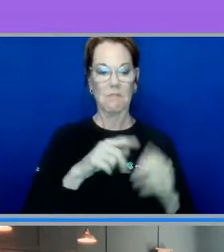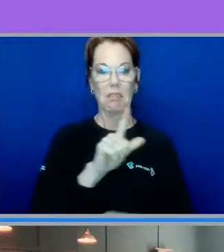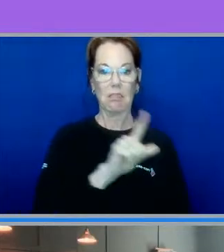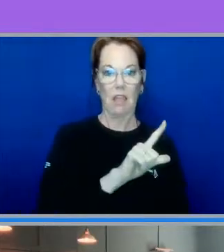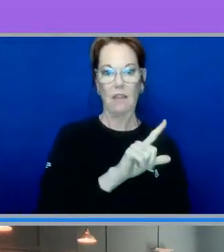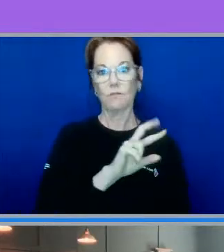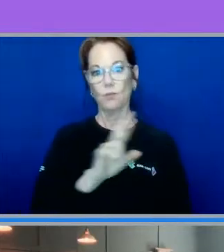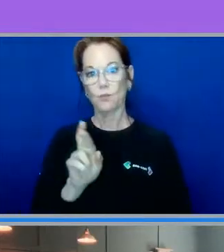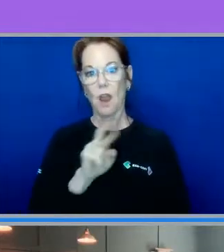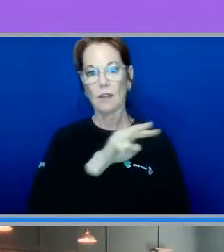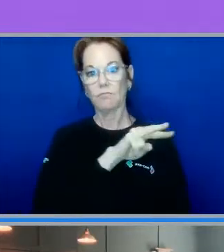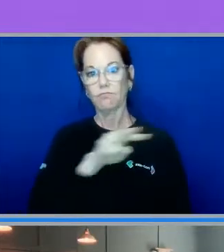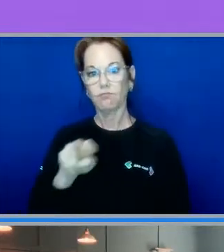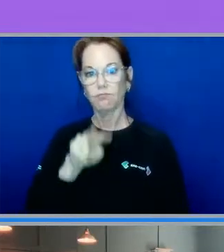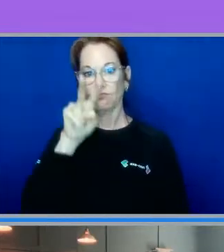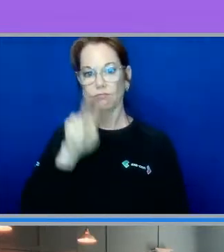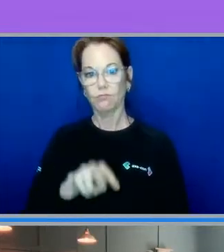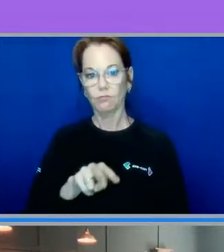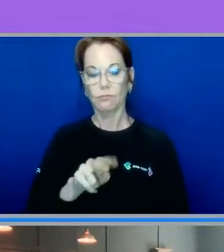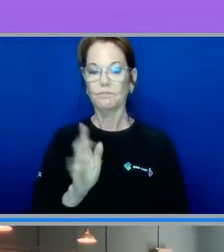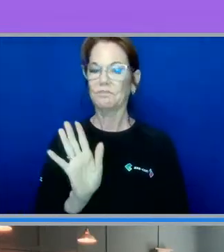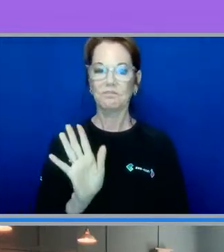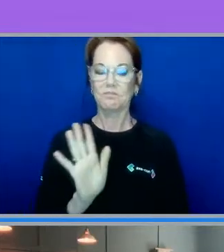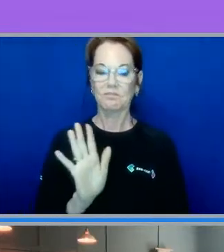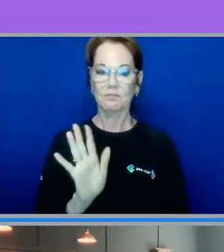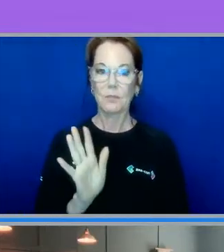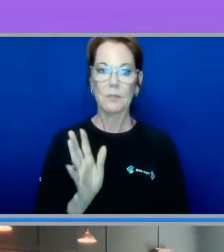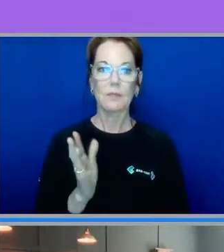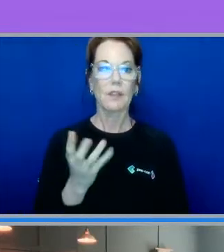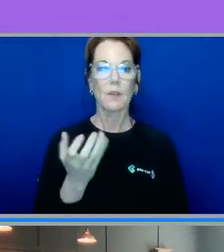right. But let's simplify that again. We don't want to get into